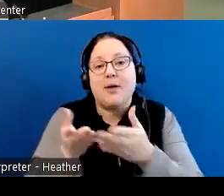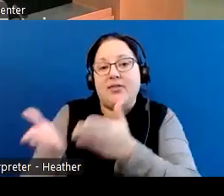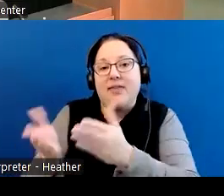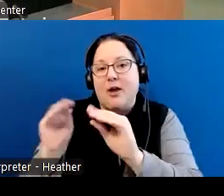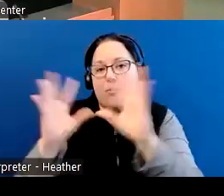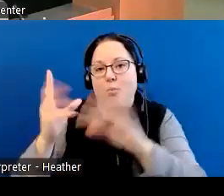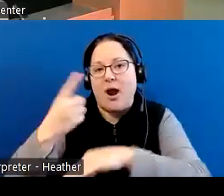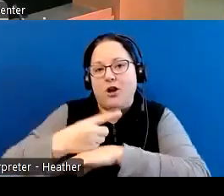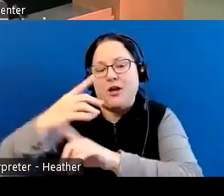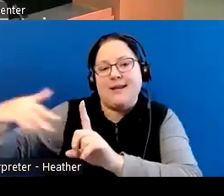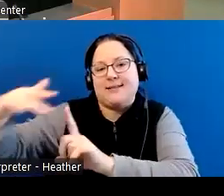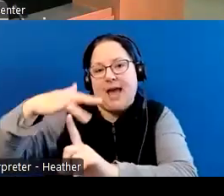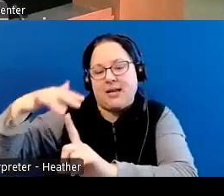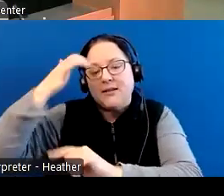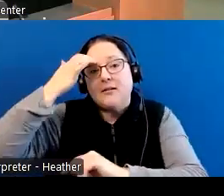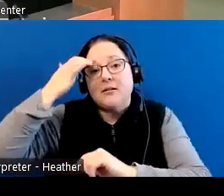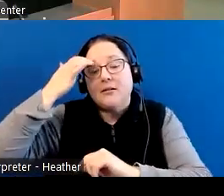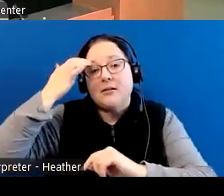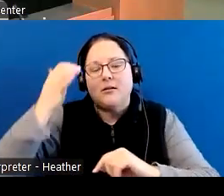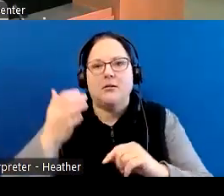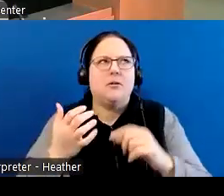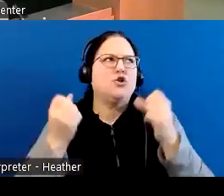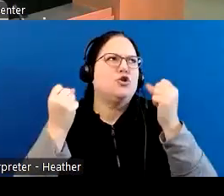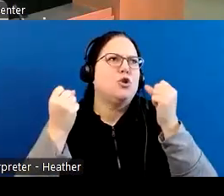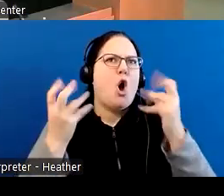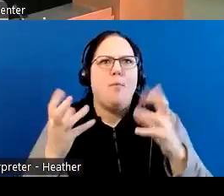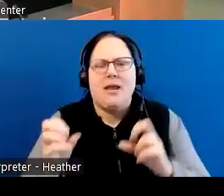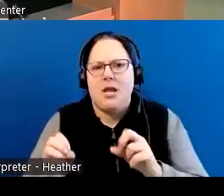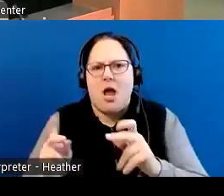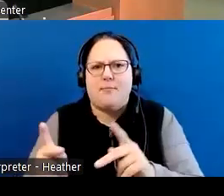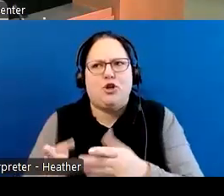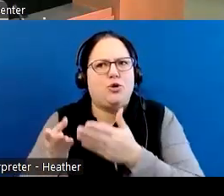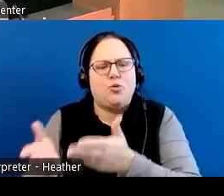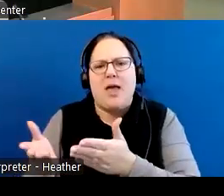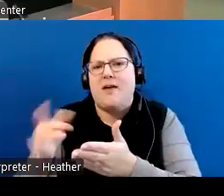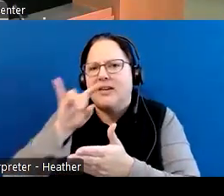setting. Um and so there's a ton of opportunity there. We have kids, as many people know, who come